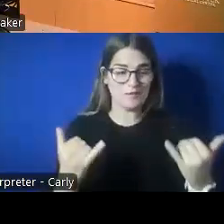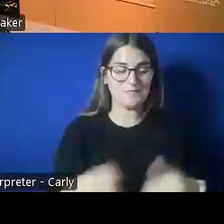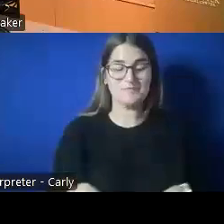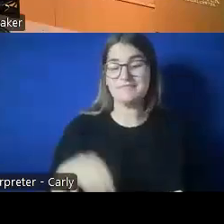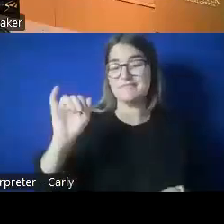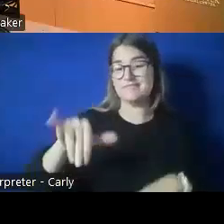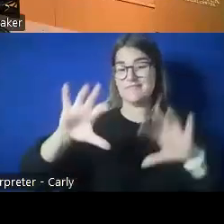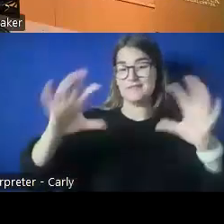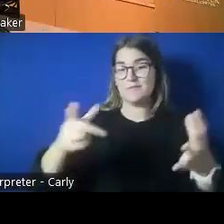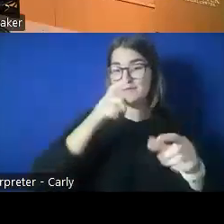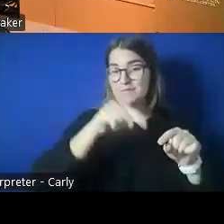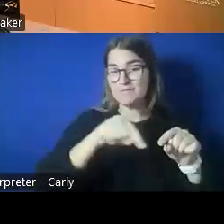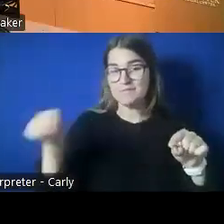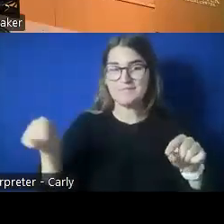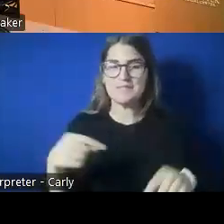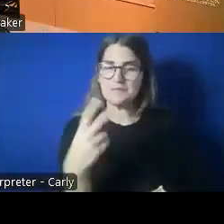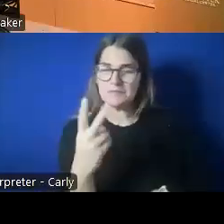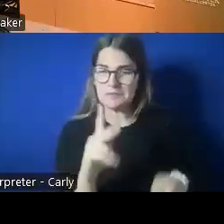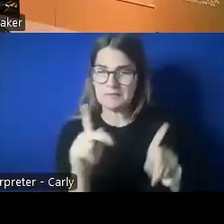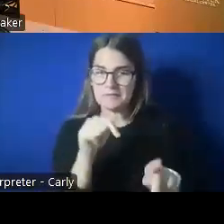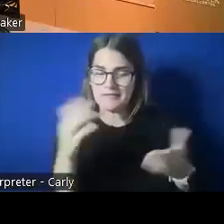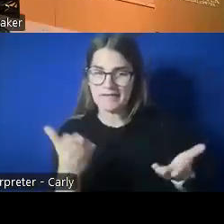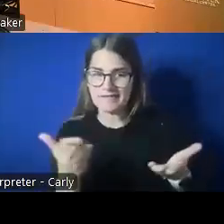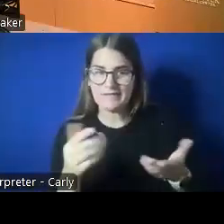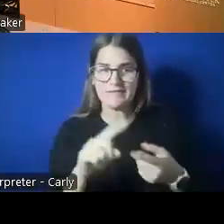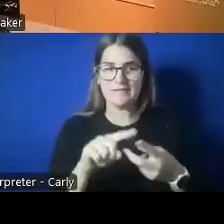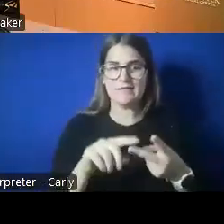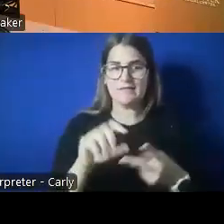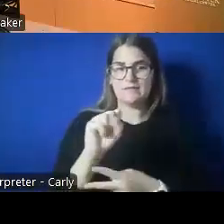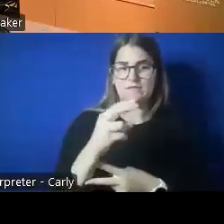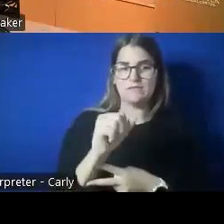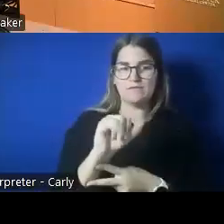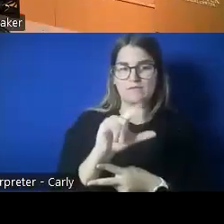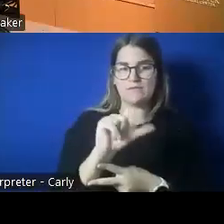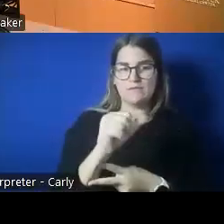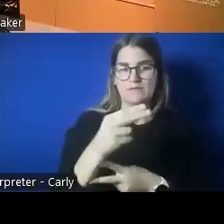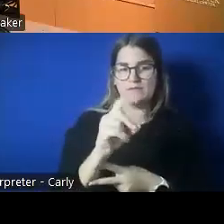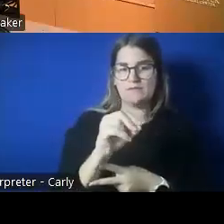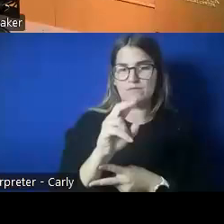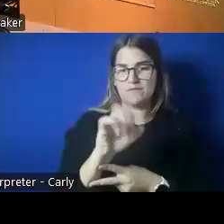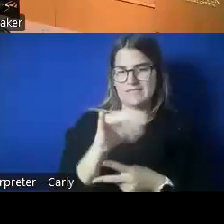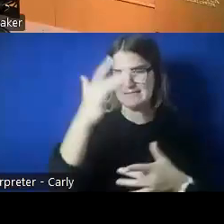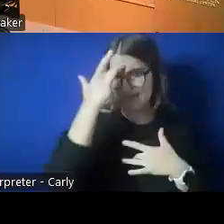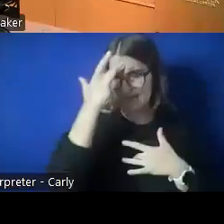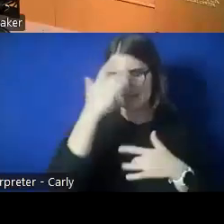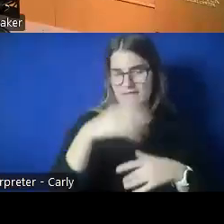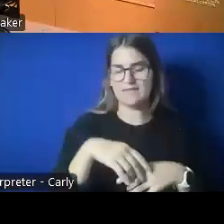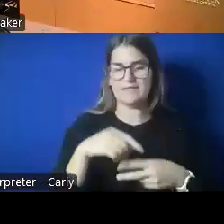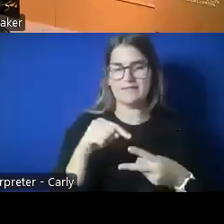to present to you today we unfortunately have two people who aren't with us um Shayla dorsy is sick um but I wanted to say a couple of things about her because she was supposed to